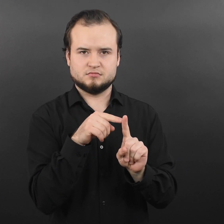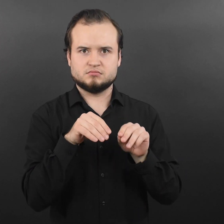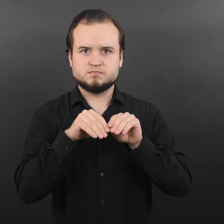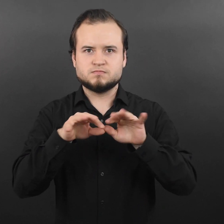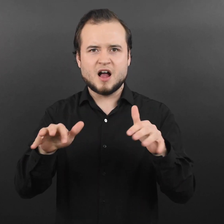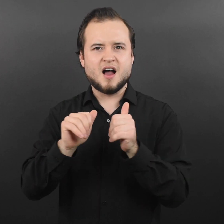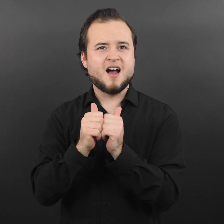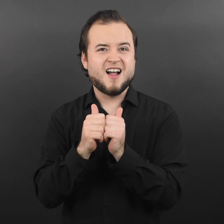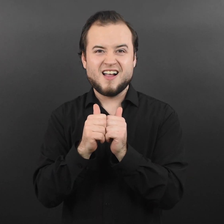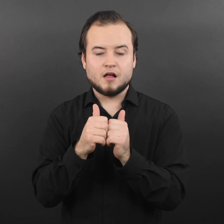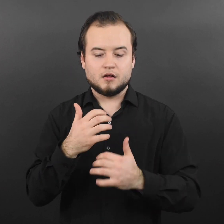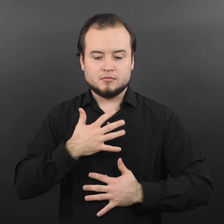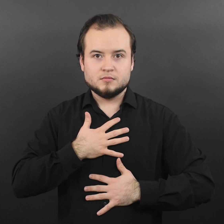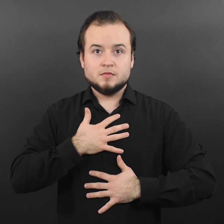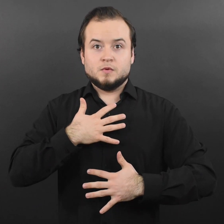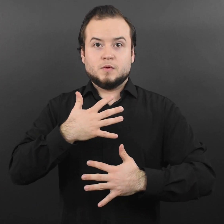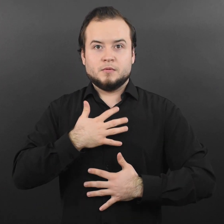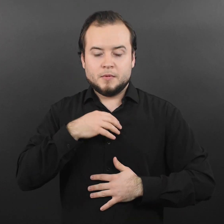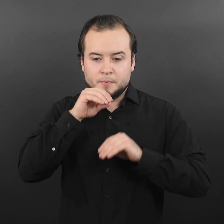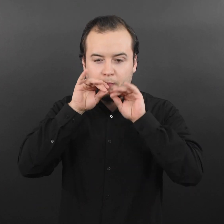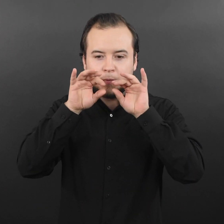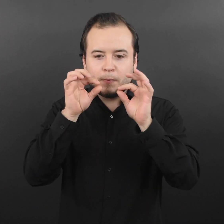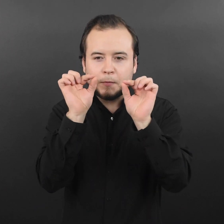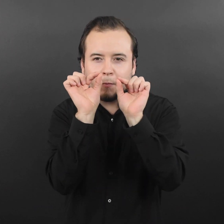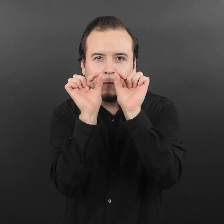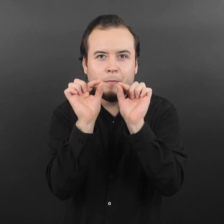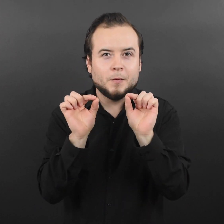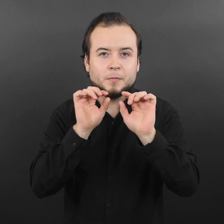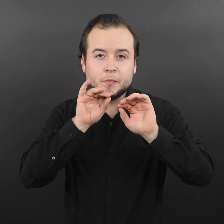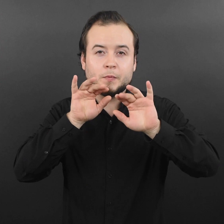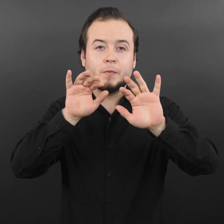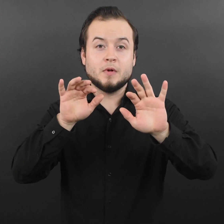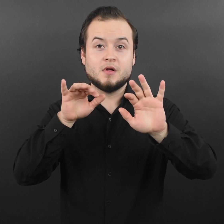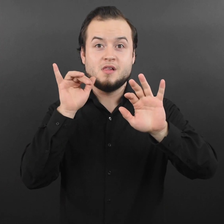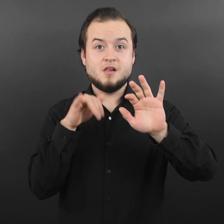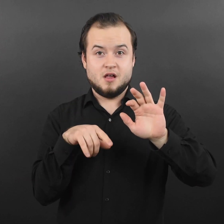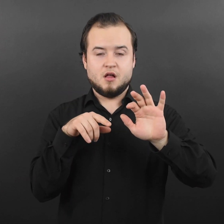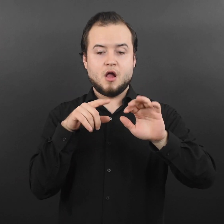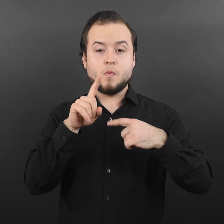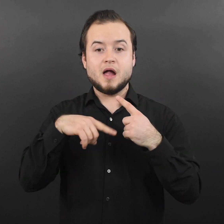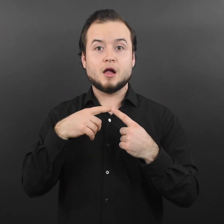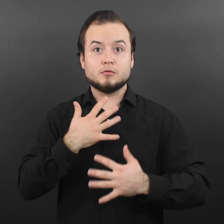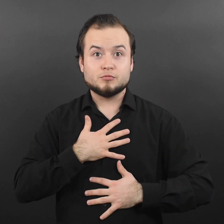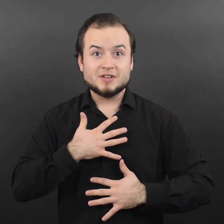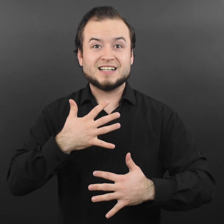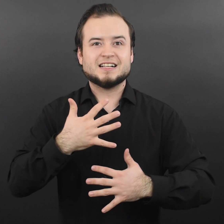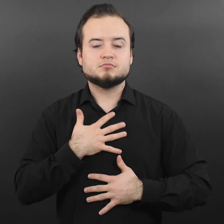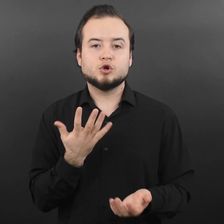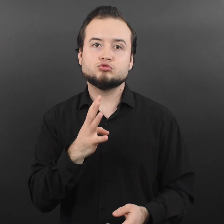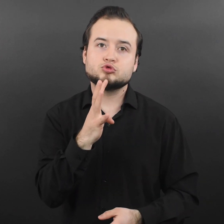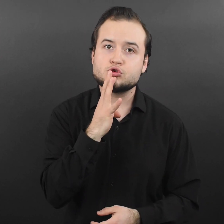causes COVID-19 is thought to be mostly spread by respiratory droplets and fine particles released